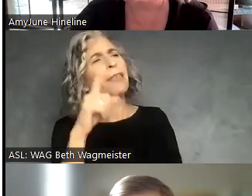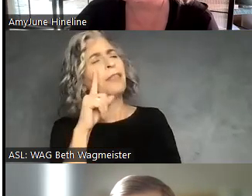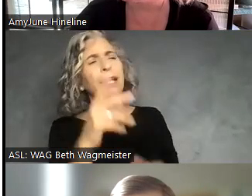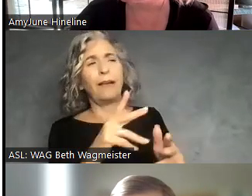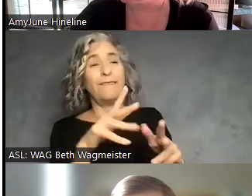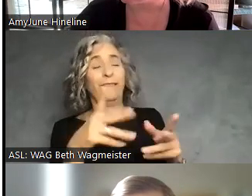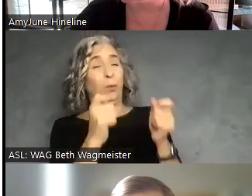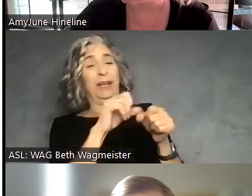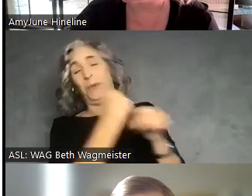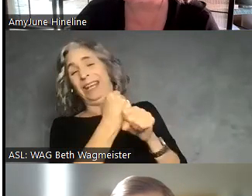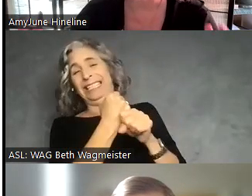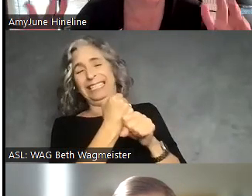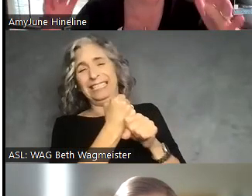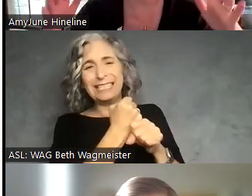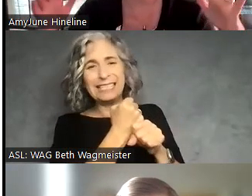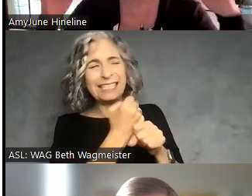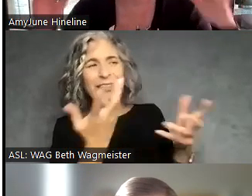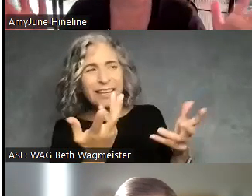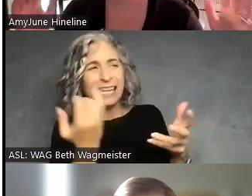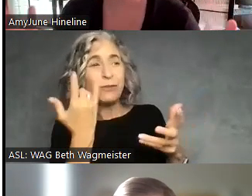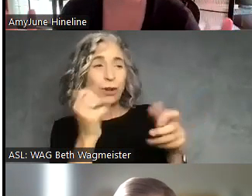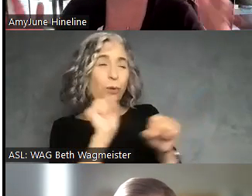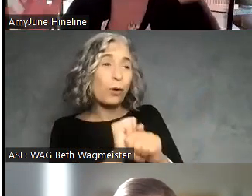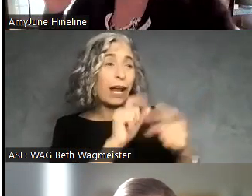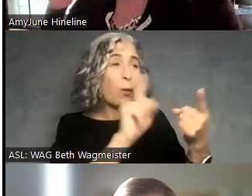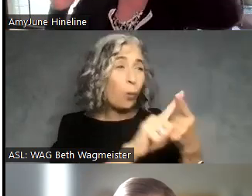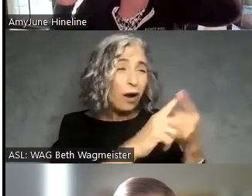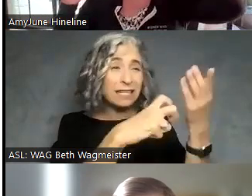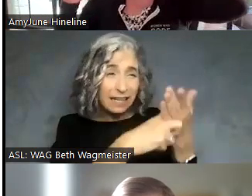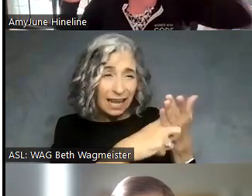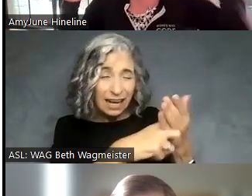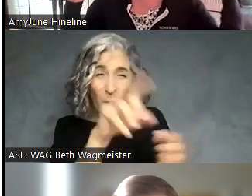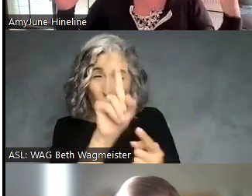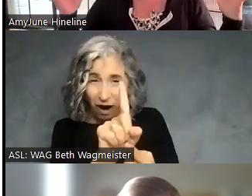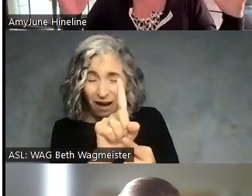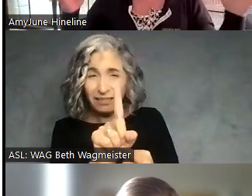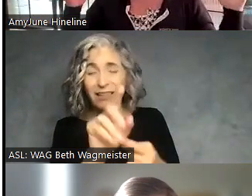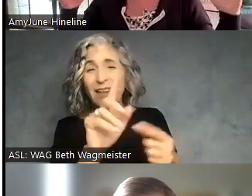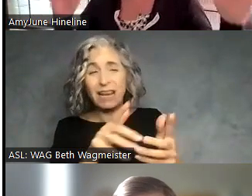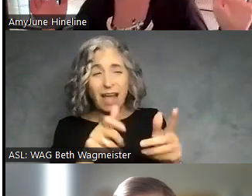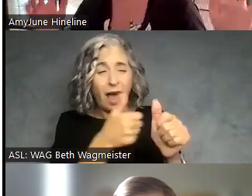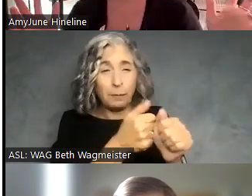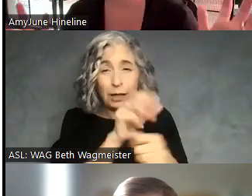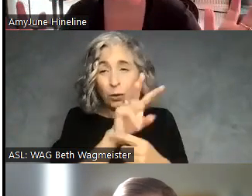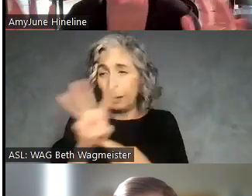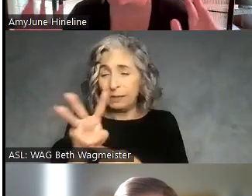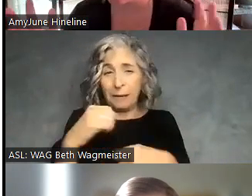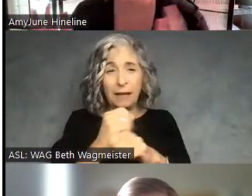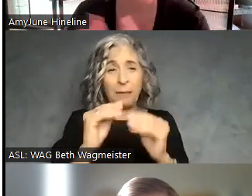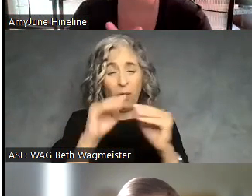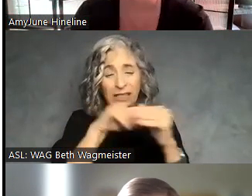Do you find the most commonly overlooked accessibility aspects of